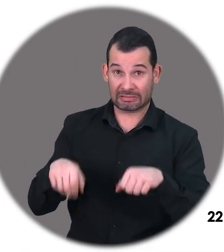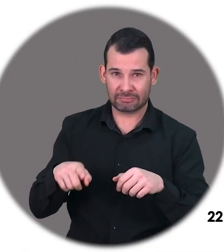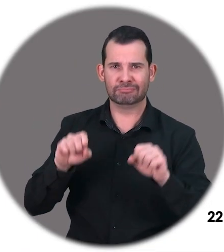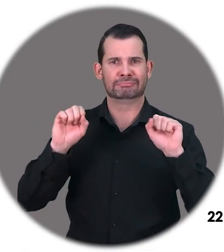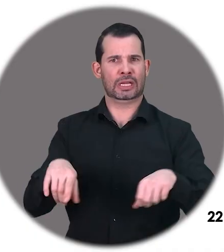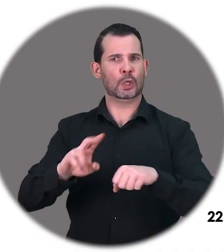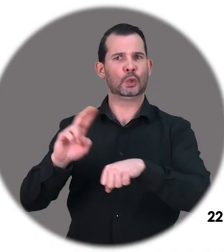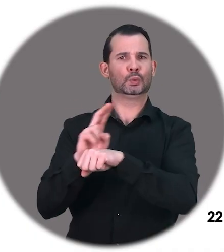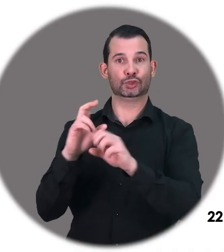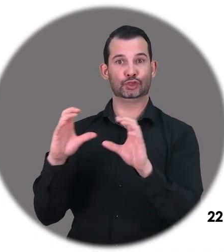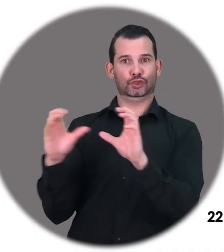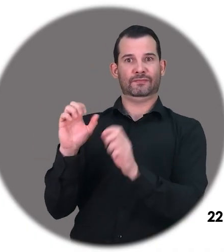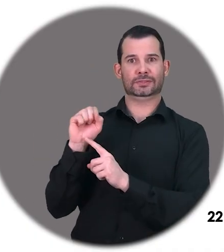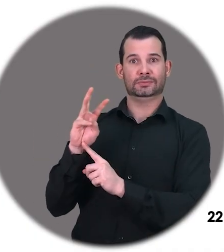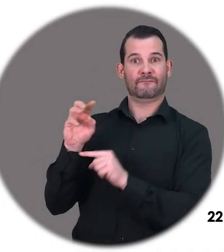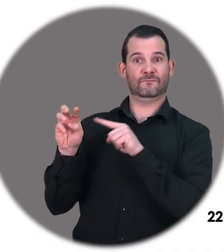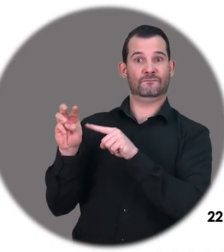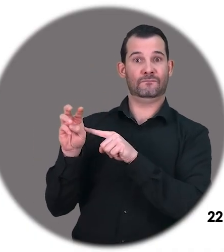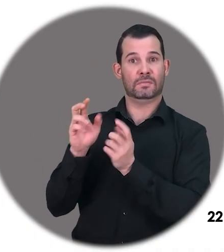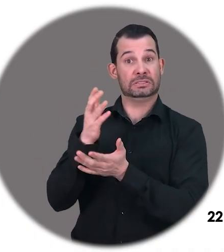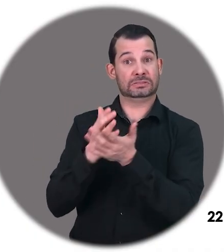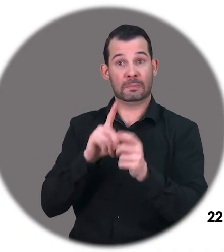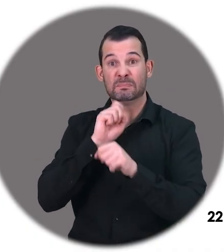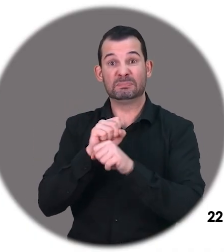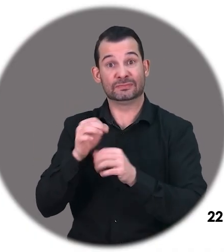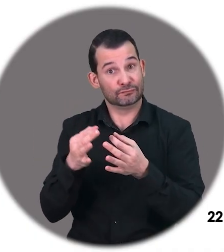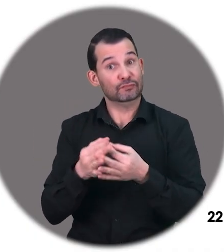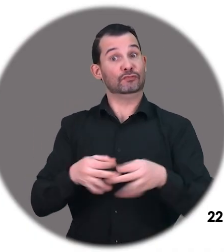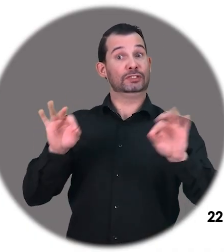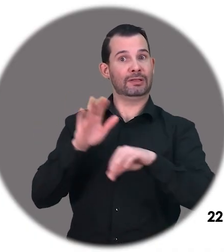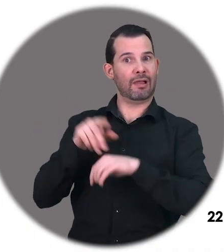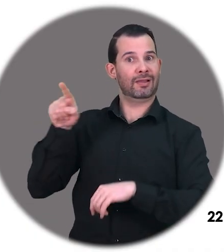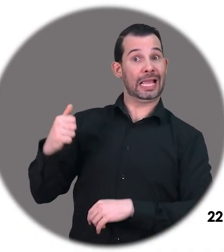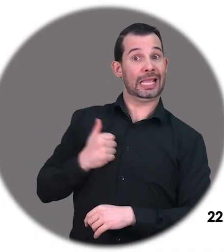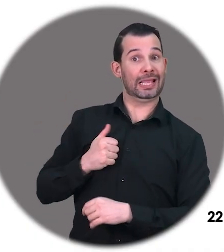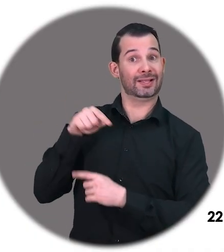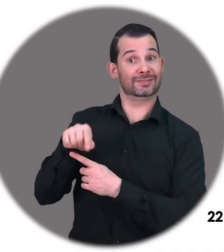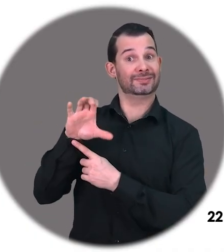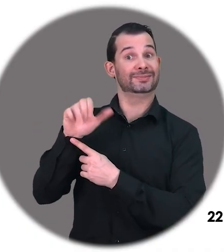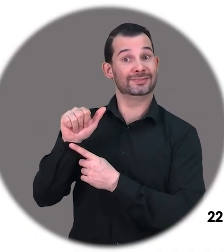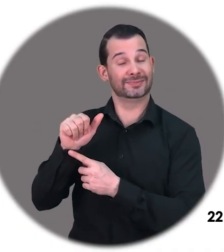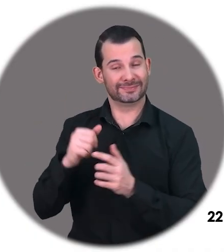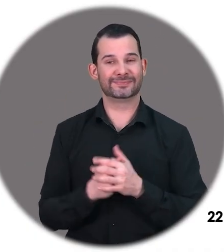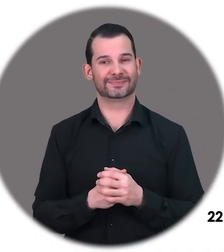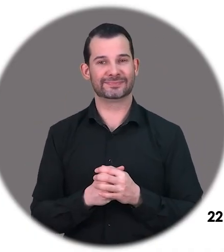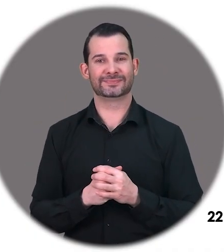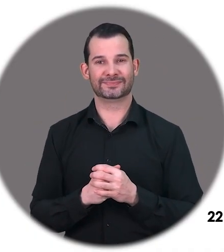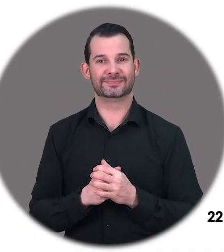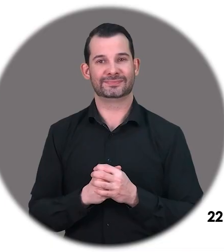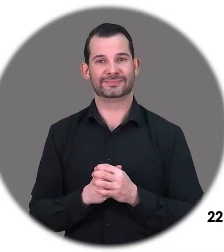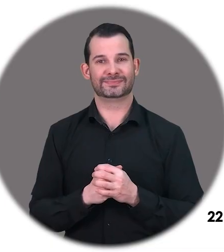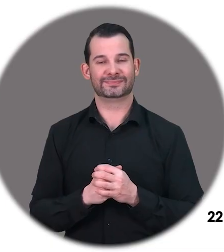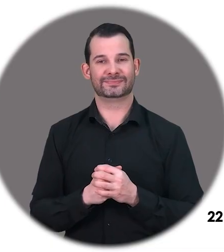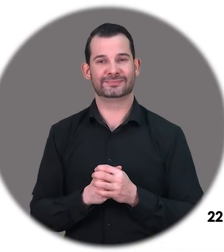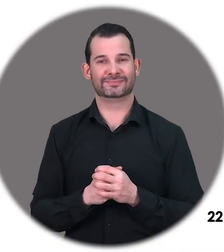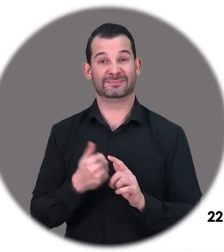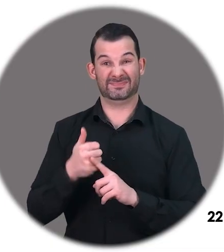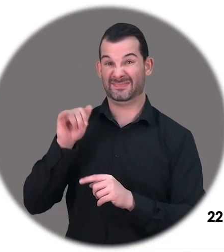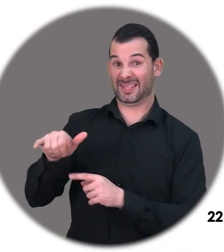If you are eligible, you can use certified software, some of which are even free on canada.ca.